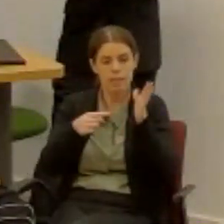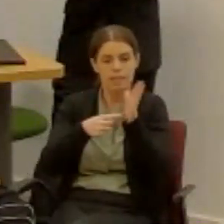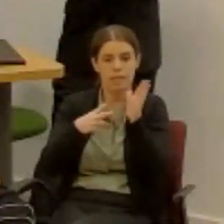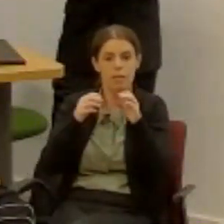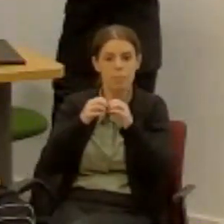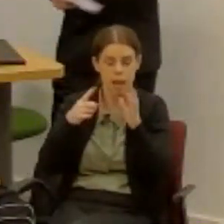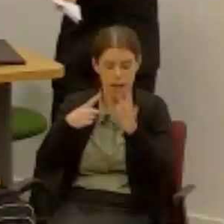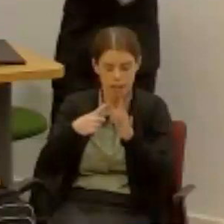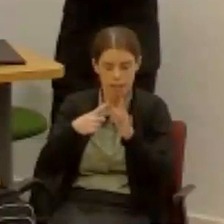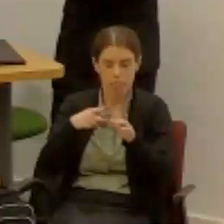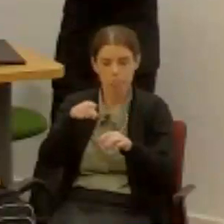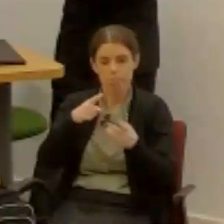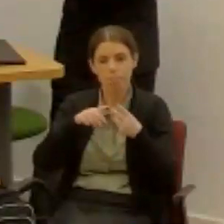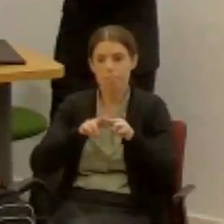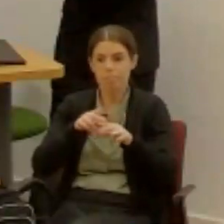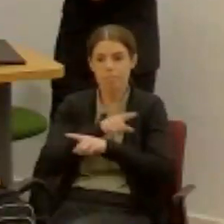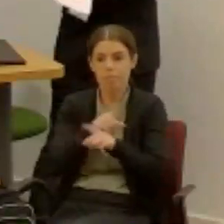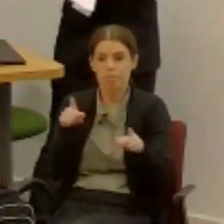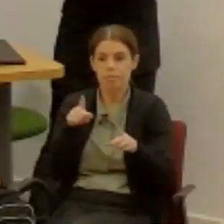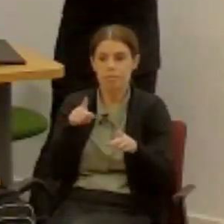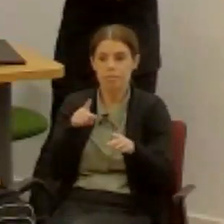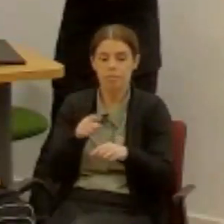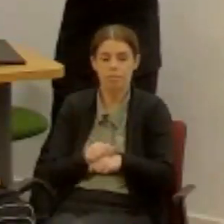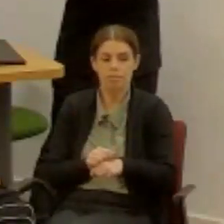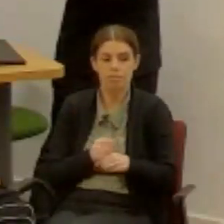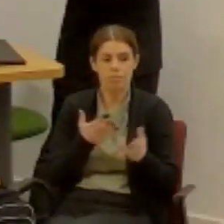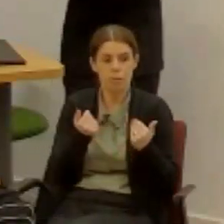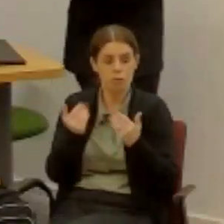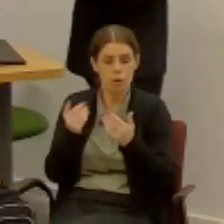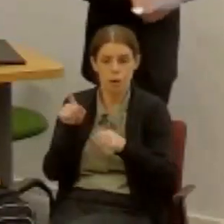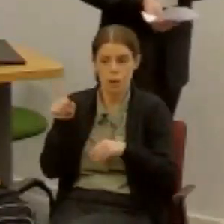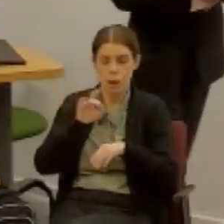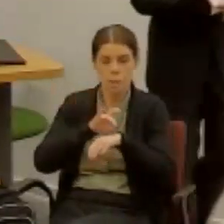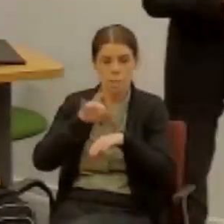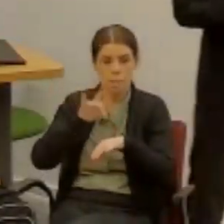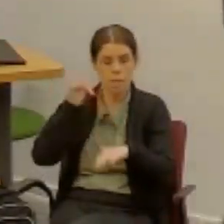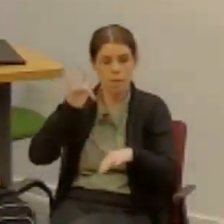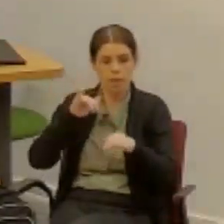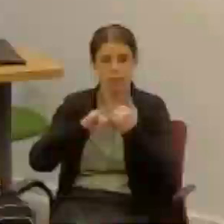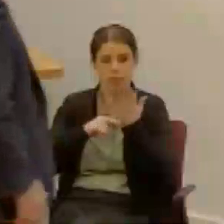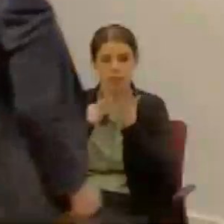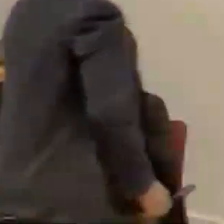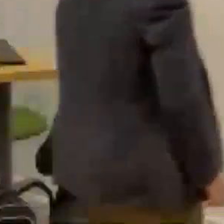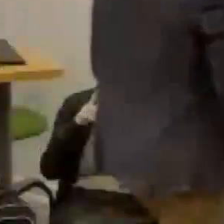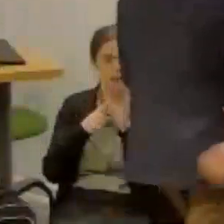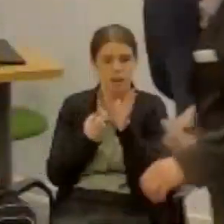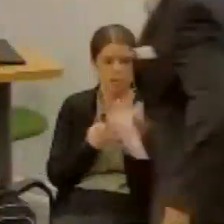So, if you'll ladies and gentlemen, a simple guess if you will please welcome.